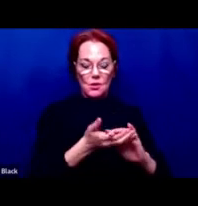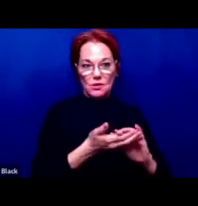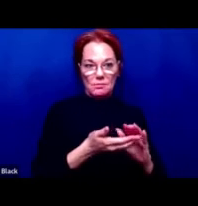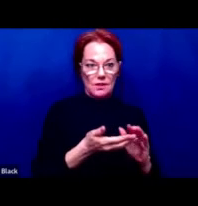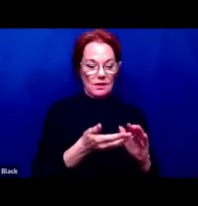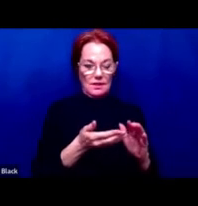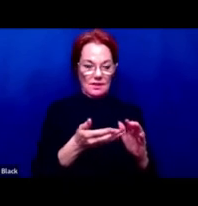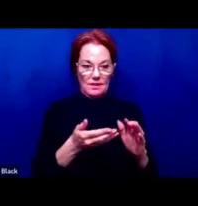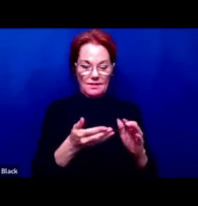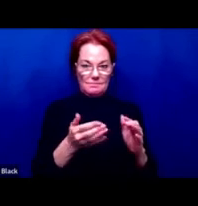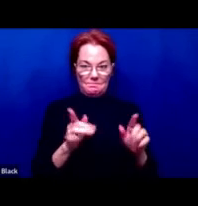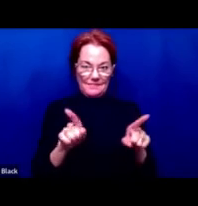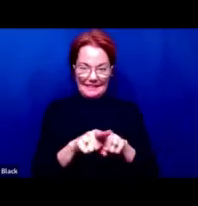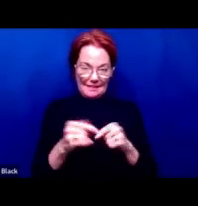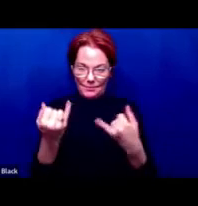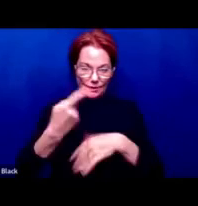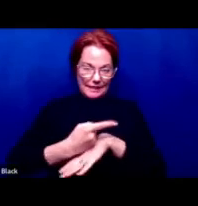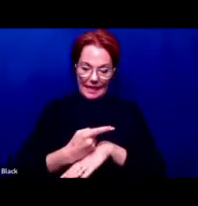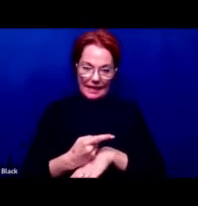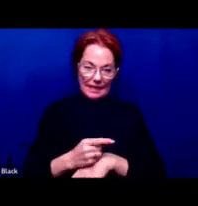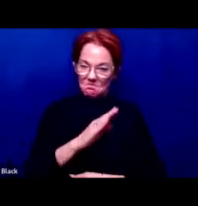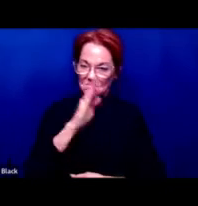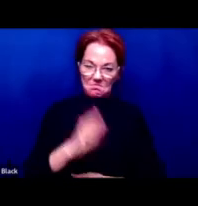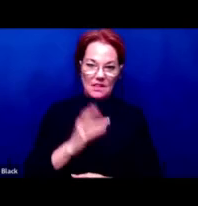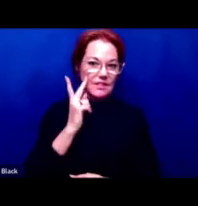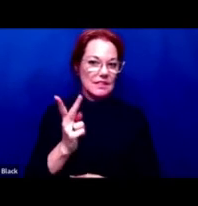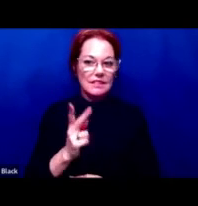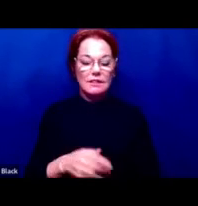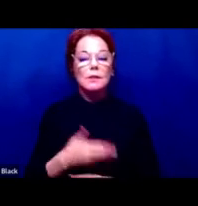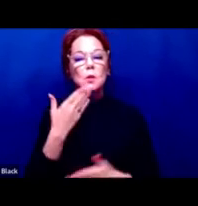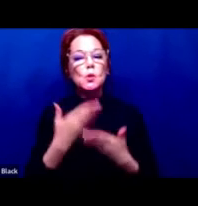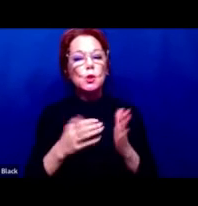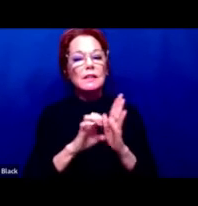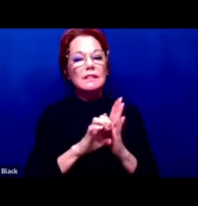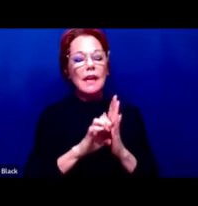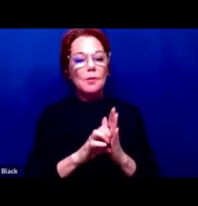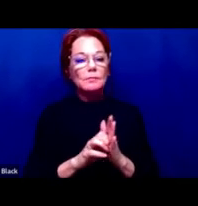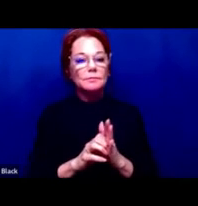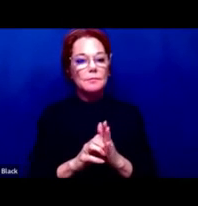the way that I see them happening today. And so a really good example of this is the partnership with SAMSHA. Next